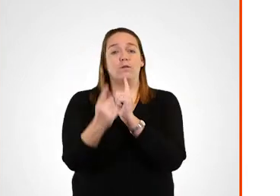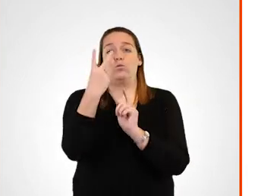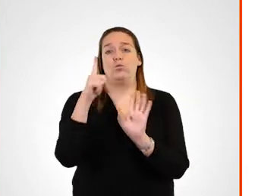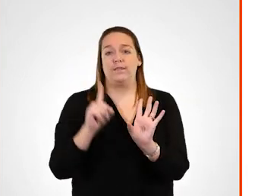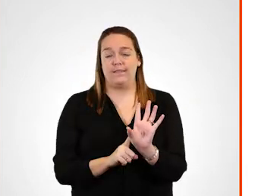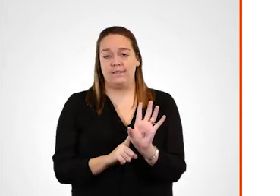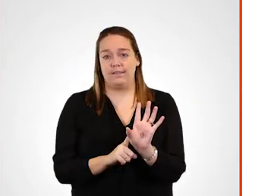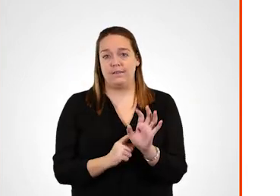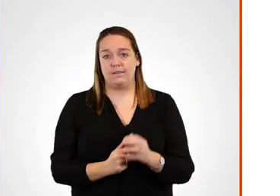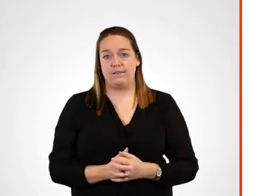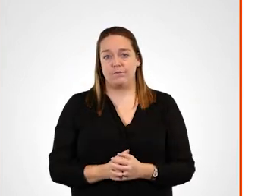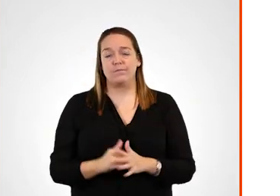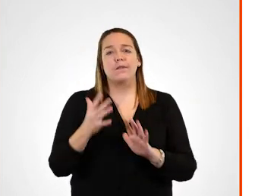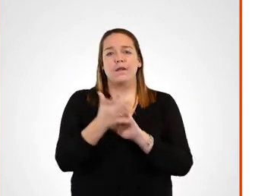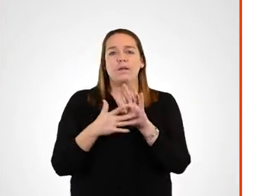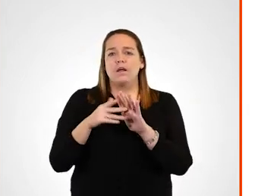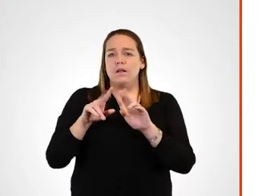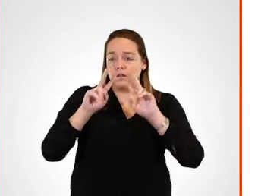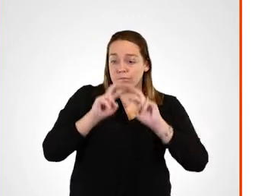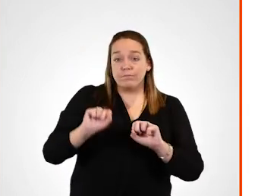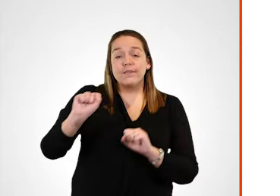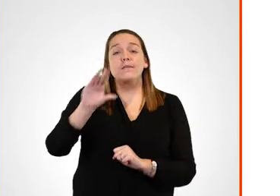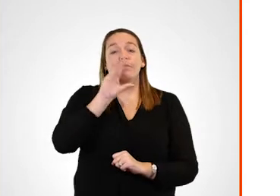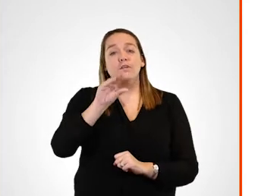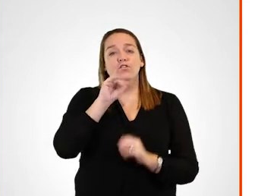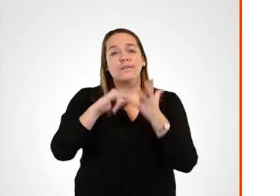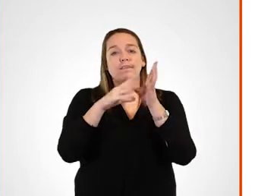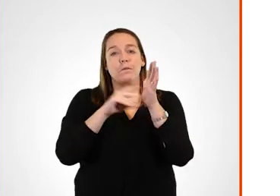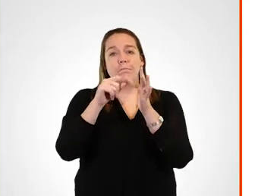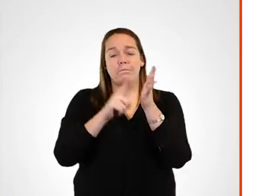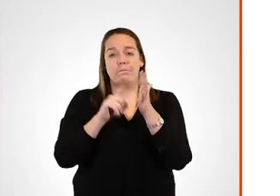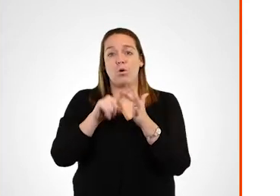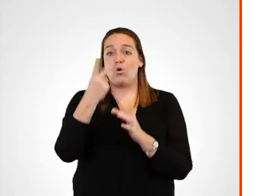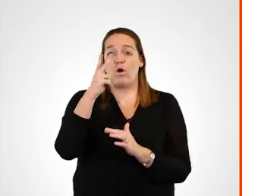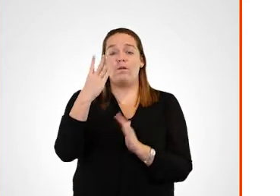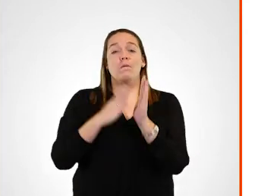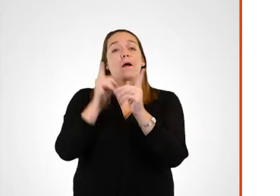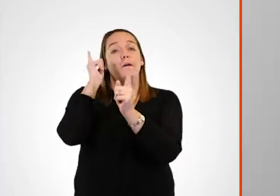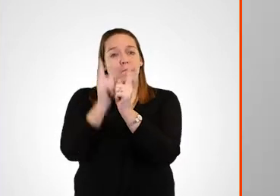So we only analysed their speech sample from 24 months post activation.